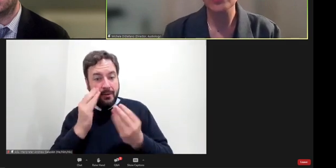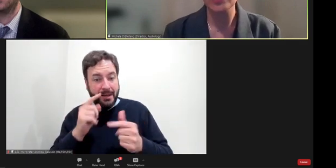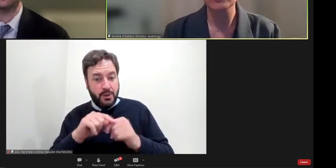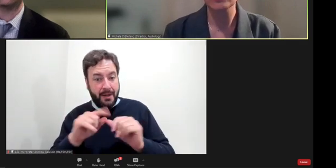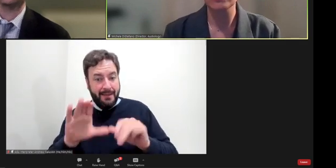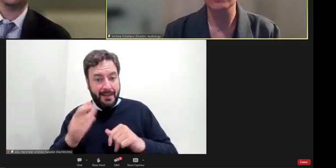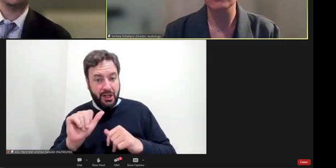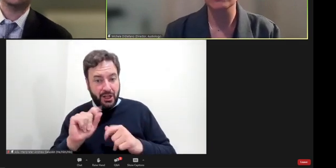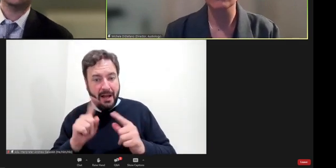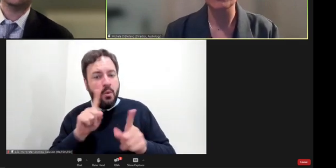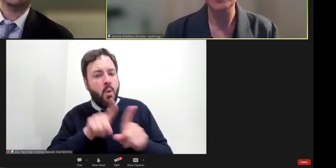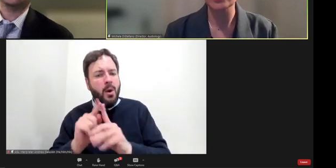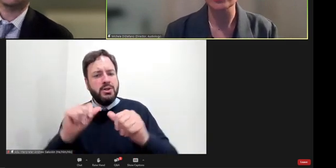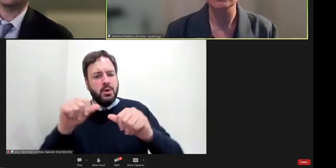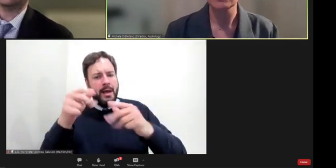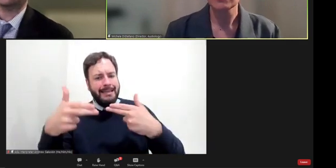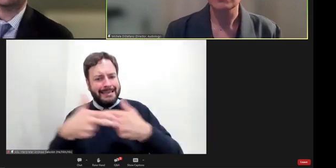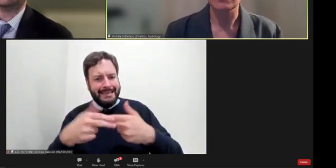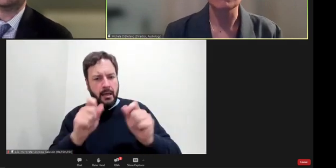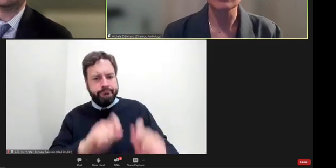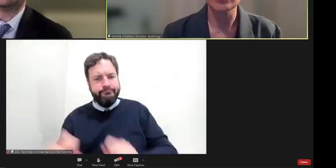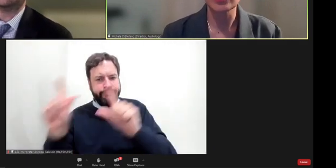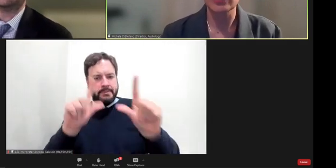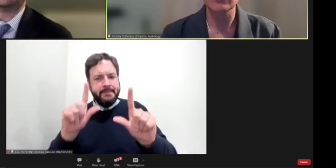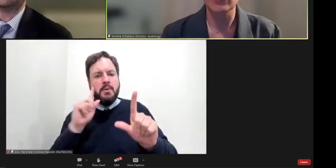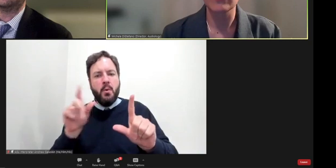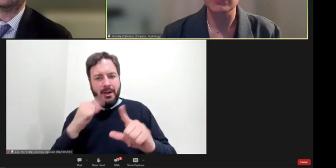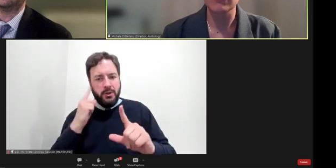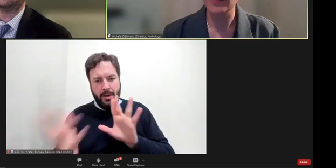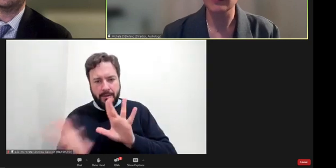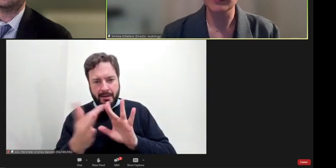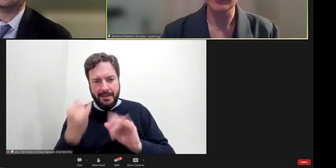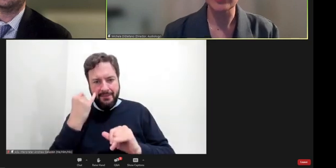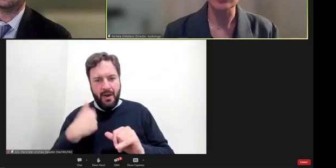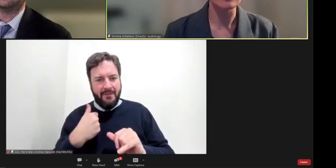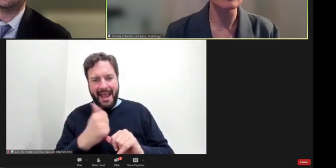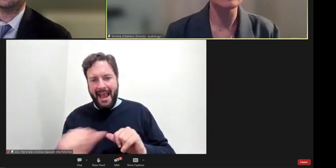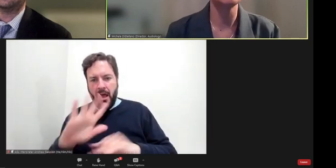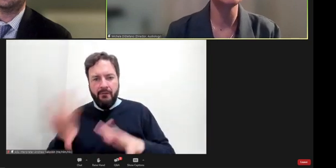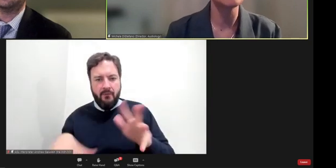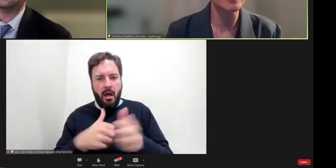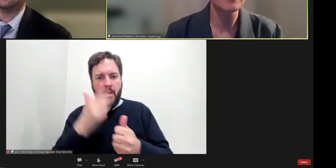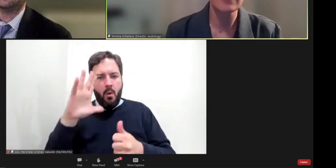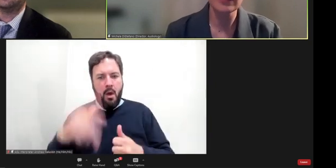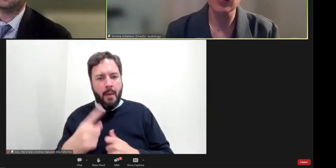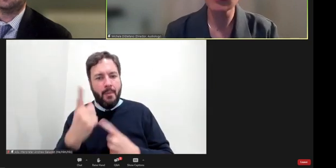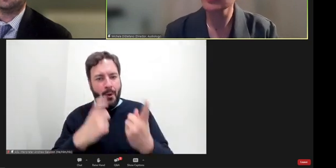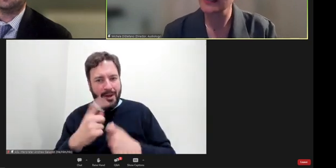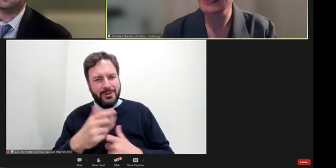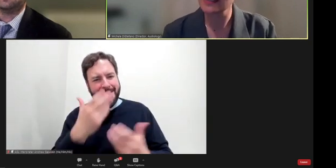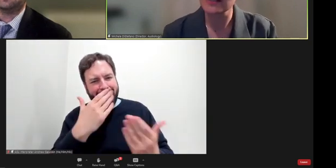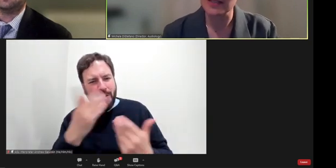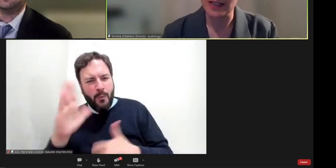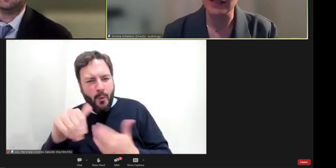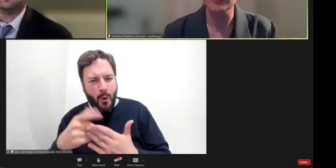so that you can get the information to reach out if you have any other follow-up questions. Thank you again and thank you all for joining us tonight.